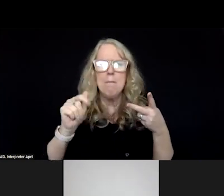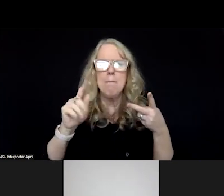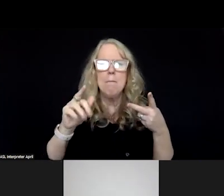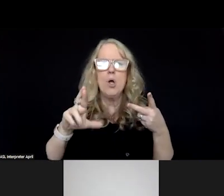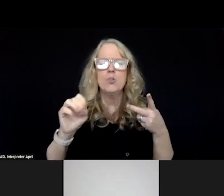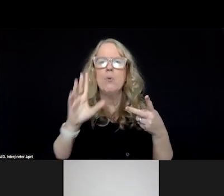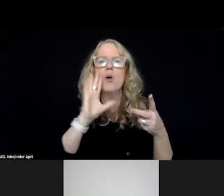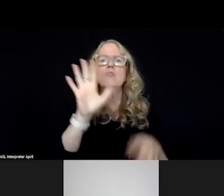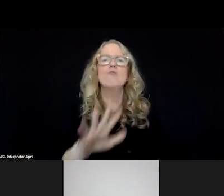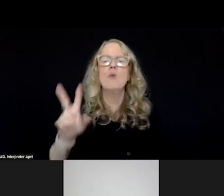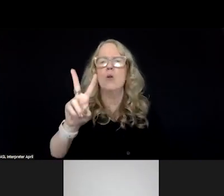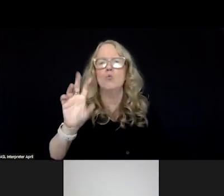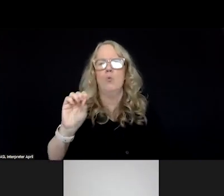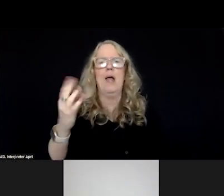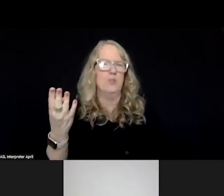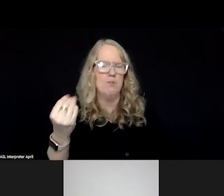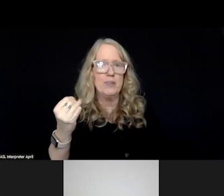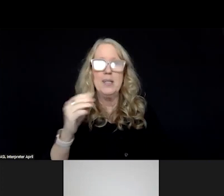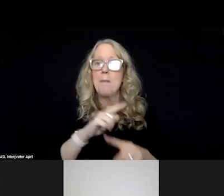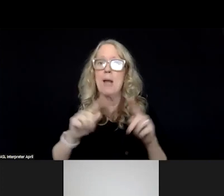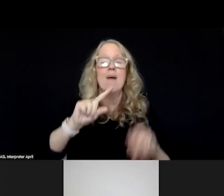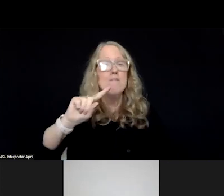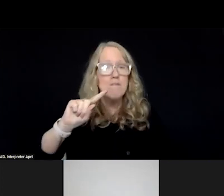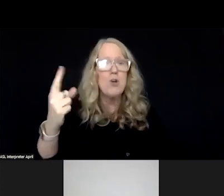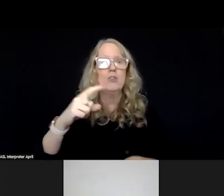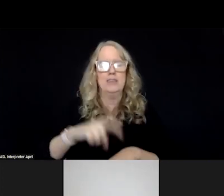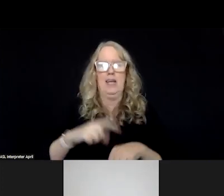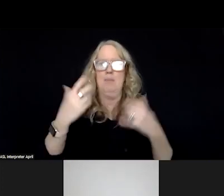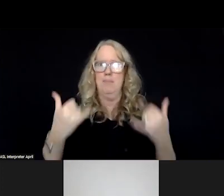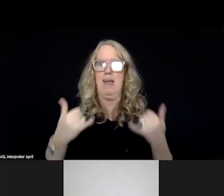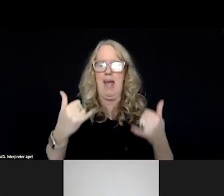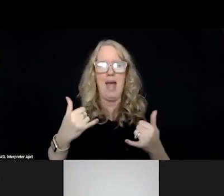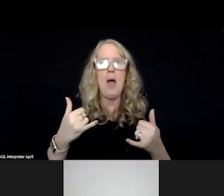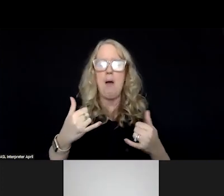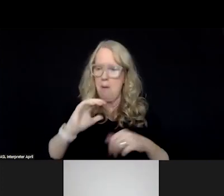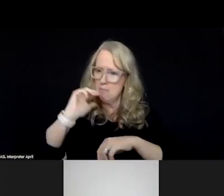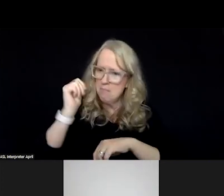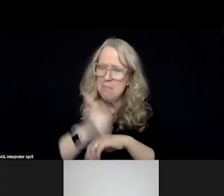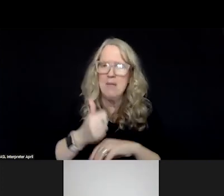2015. THIS IS THE FIRST TIME THAT WE HAVE DONE THIS SINCE 988 AND